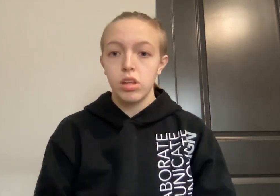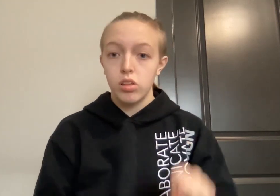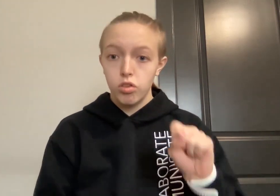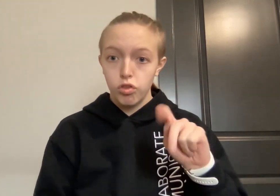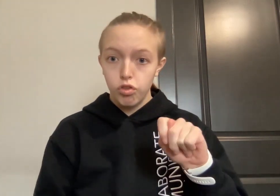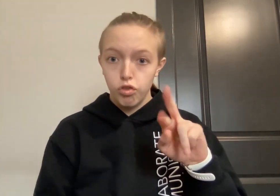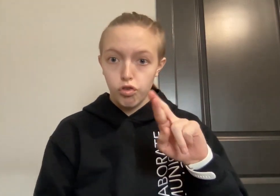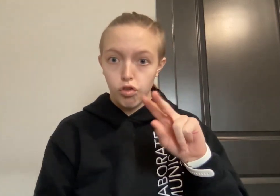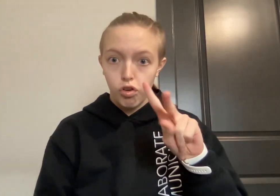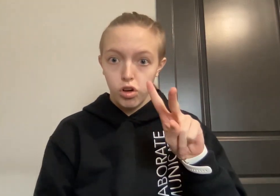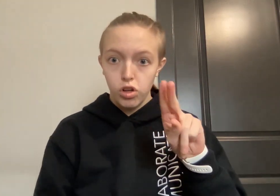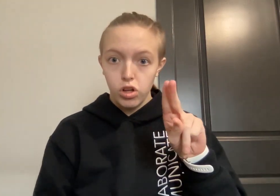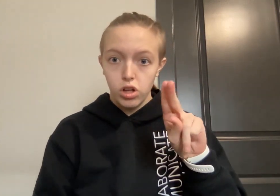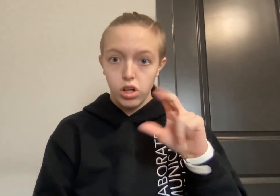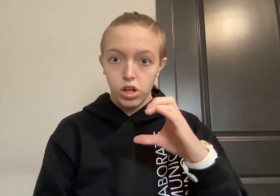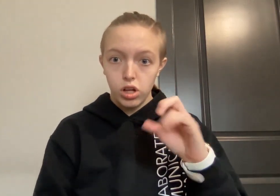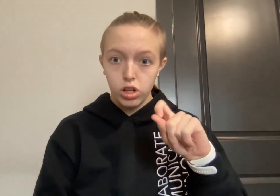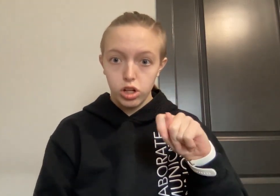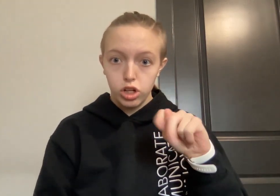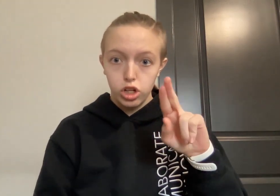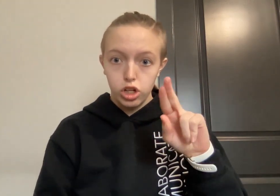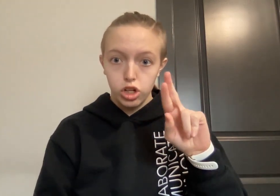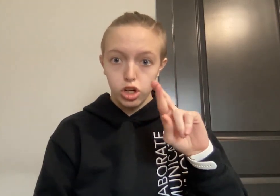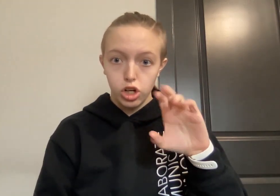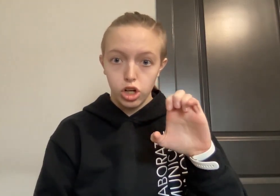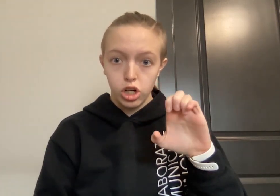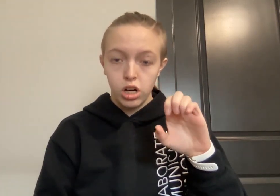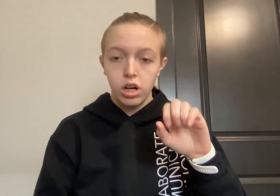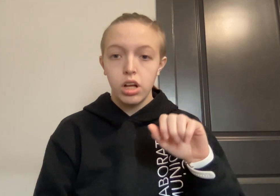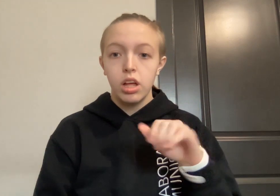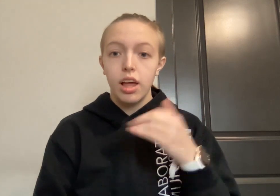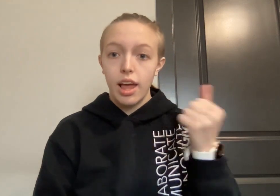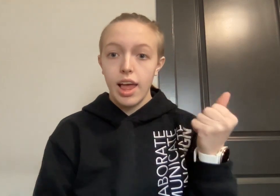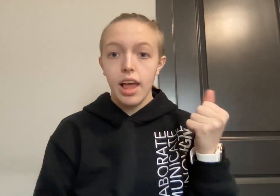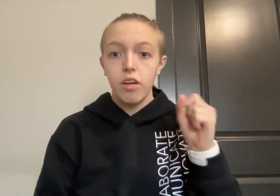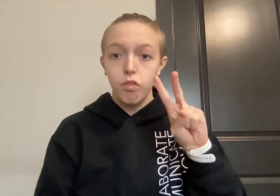complex grammar and vocab,